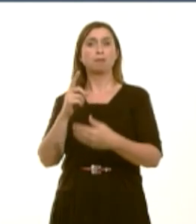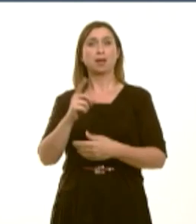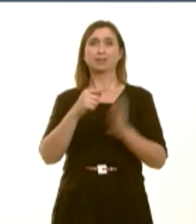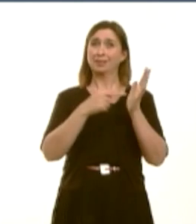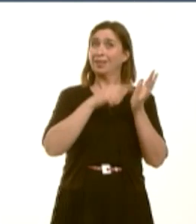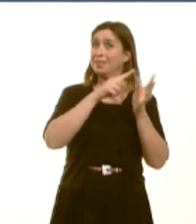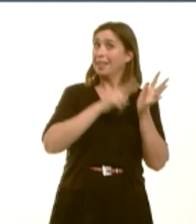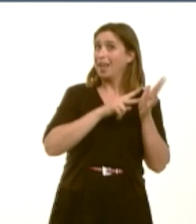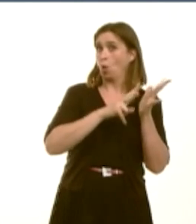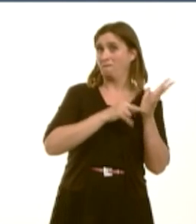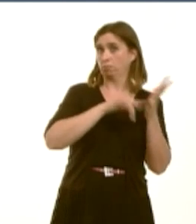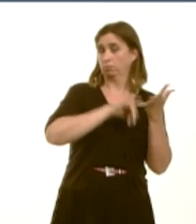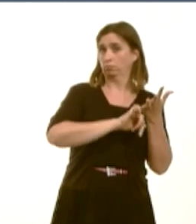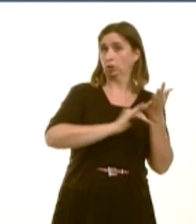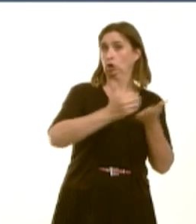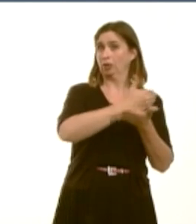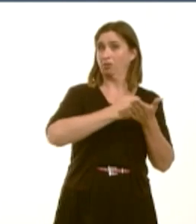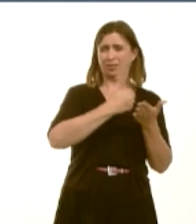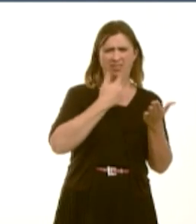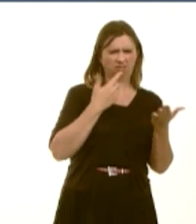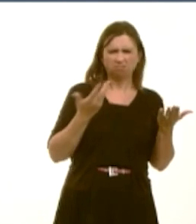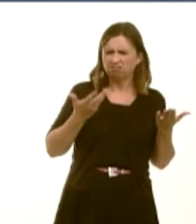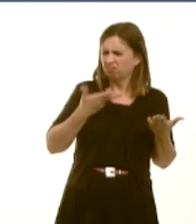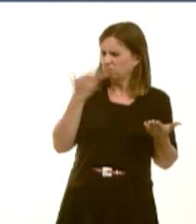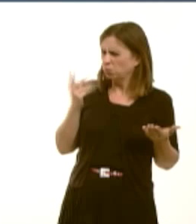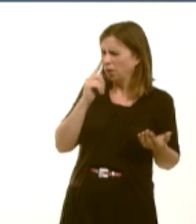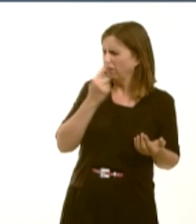Tenovus said that the current available evidence doesnít suggest that e-cigarettes are being